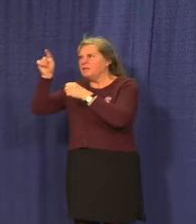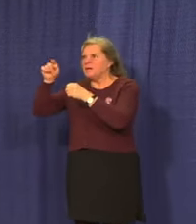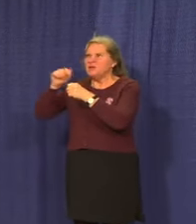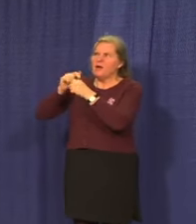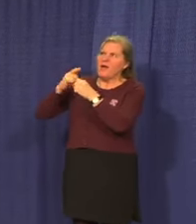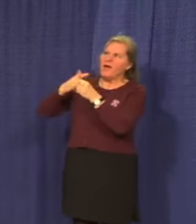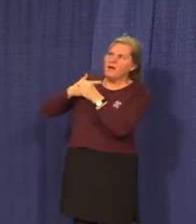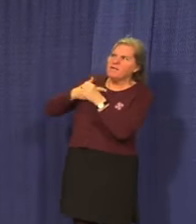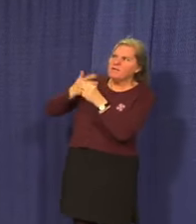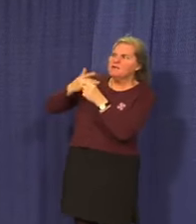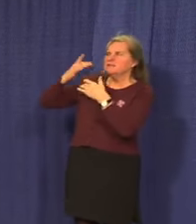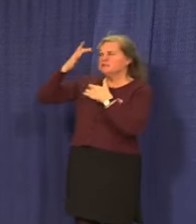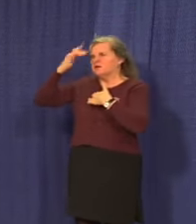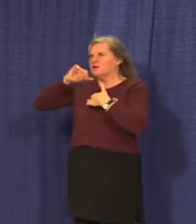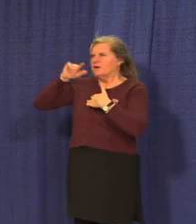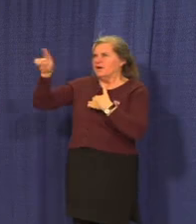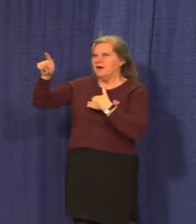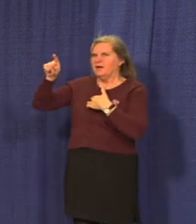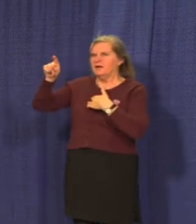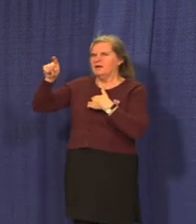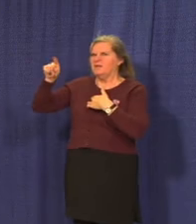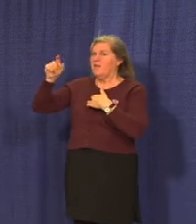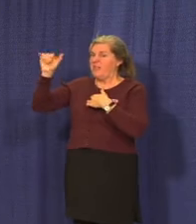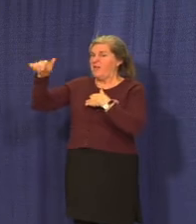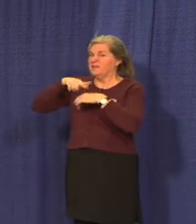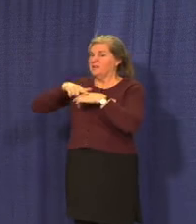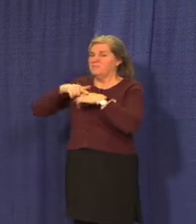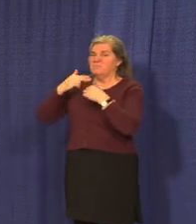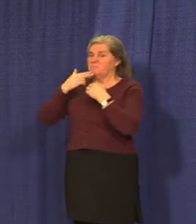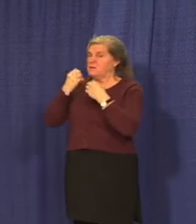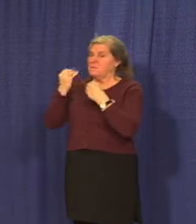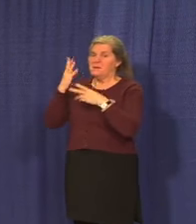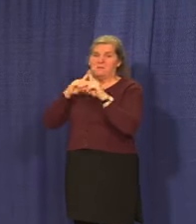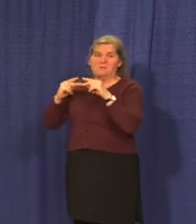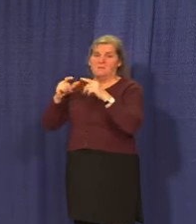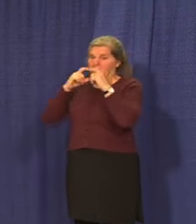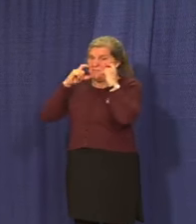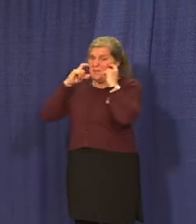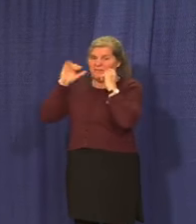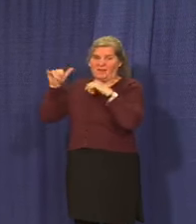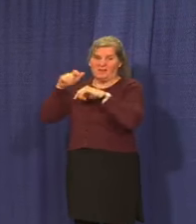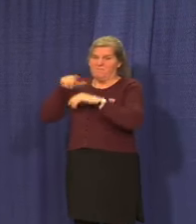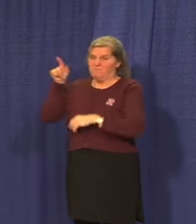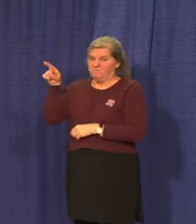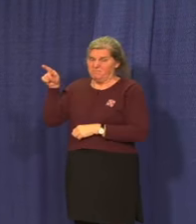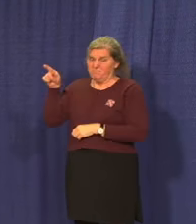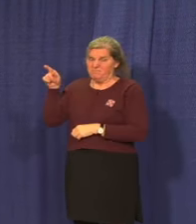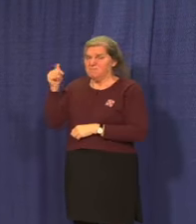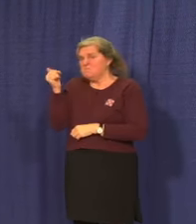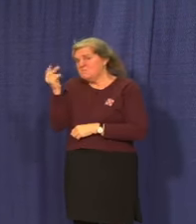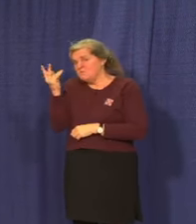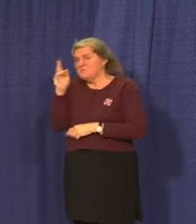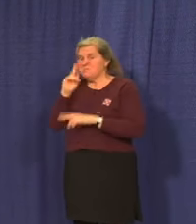SYMPTOMATIC TO GET TESTED, NOT A LOT OF PEOPLE WERE WEARING MASKS IN MY COMMUNITY. BUT A COUPLE OF PEOPLE.